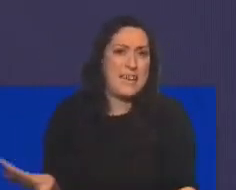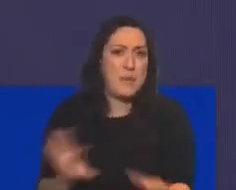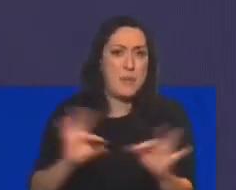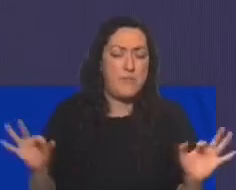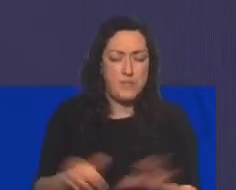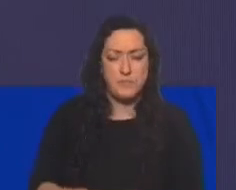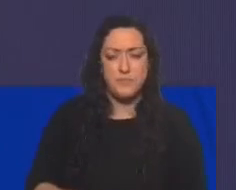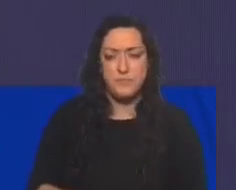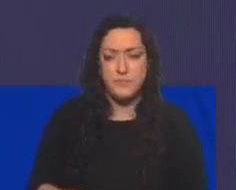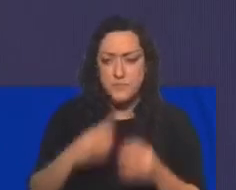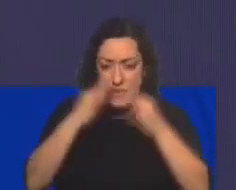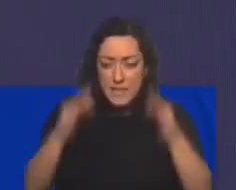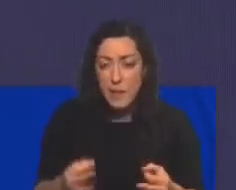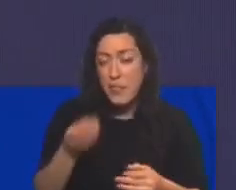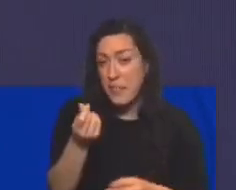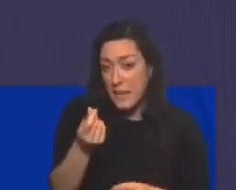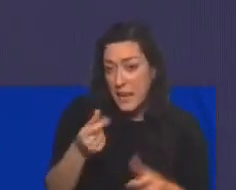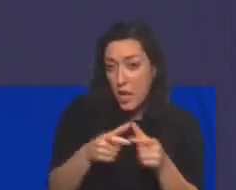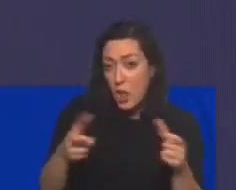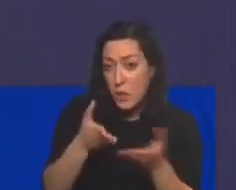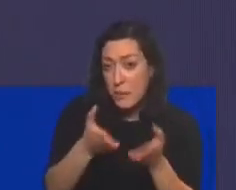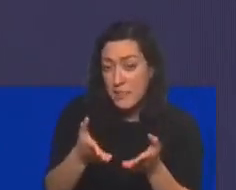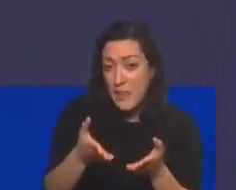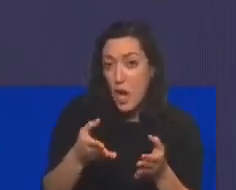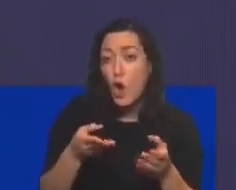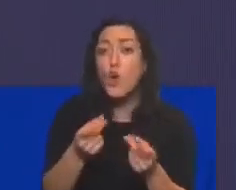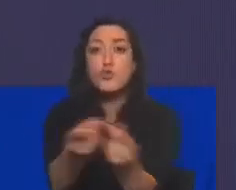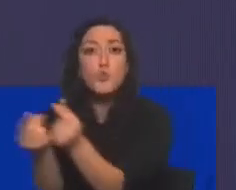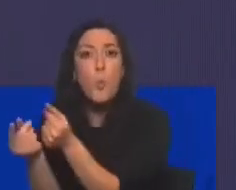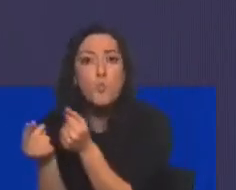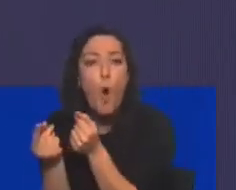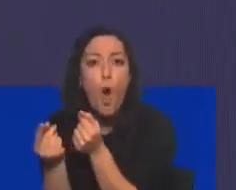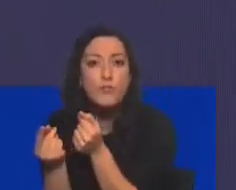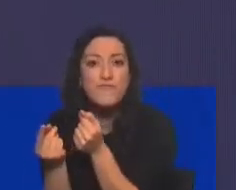reality, the demand for money depends on consumption. And obviously it depends